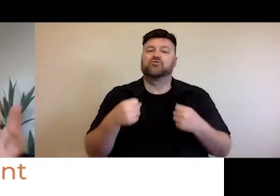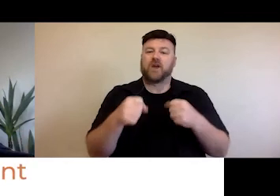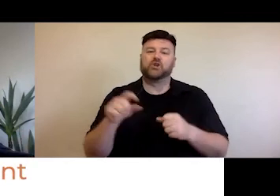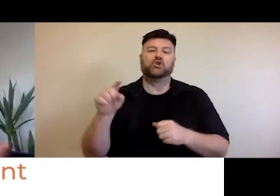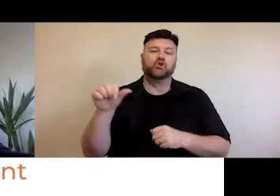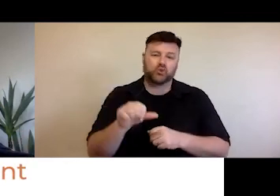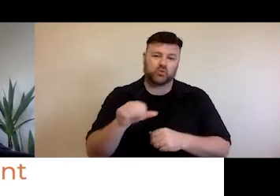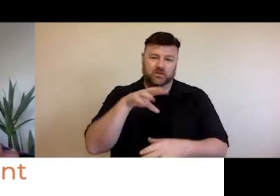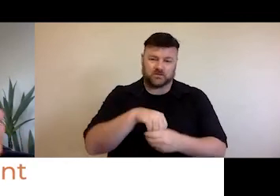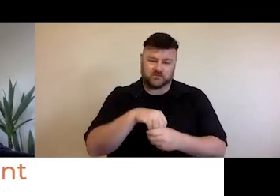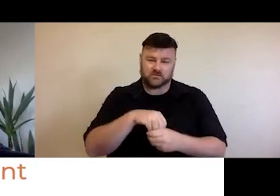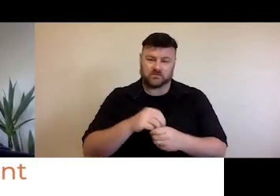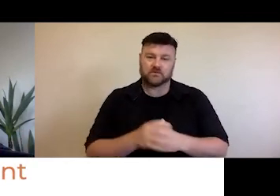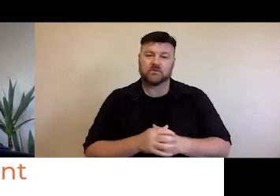picked those seven because, in times of uncertainty, if you can get these